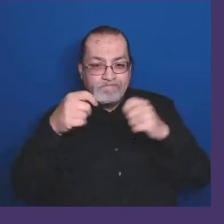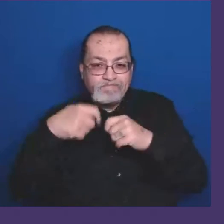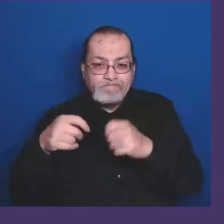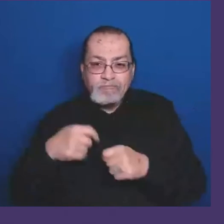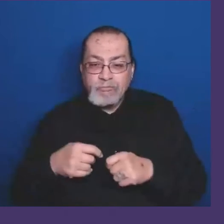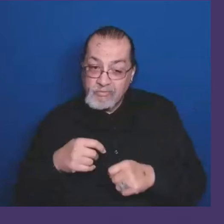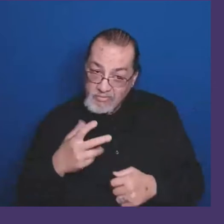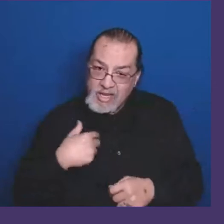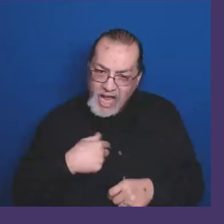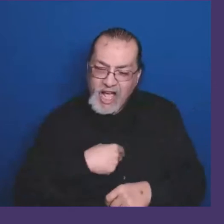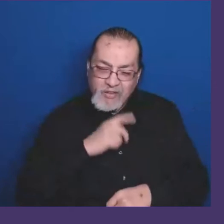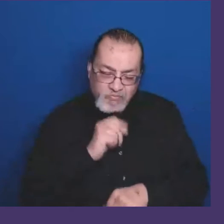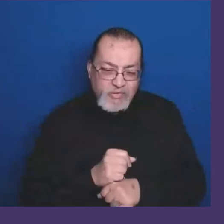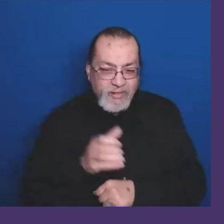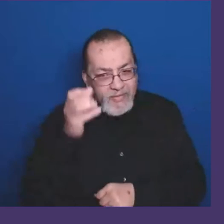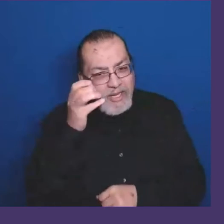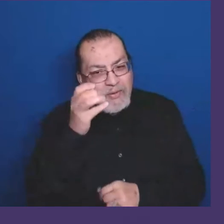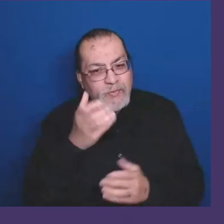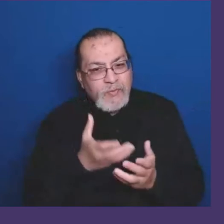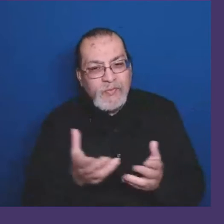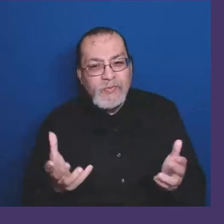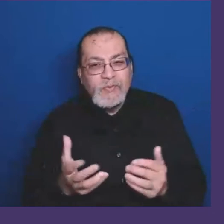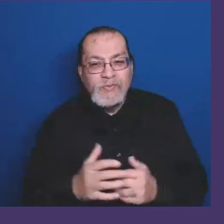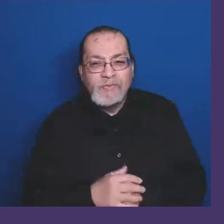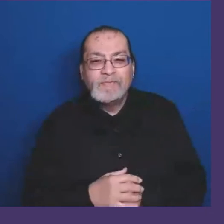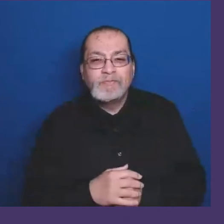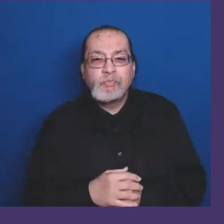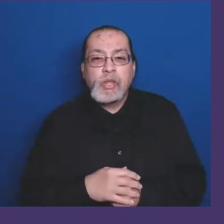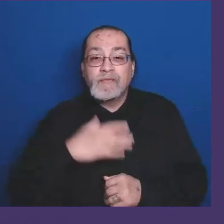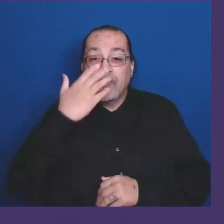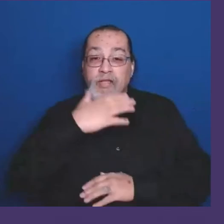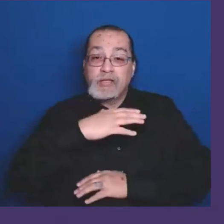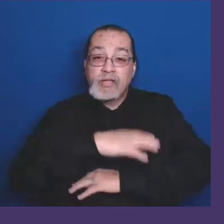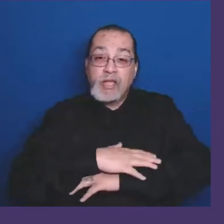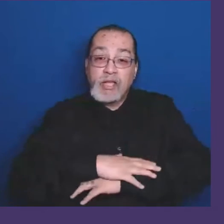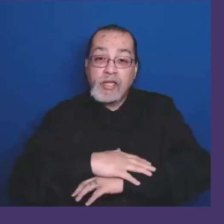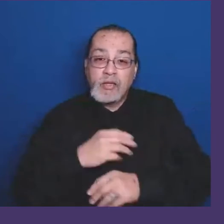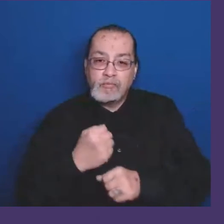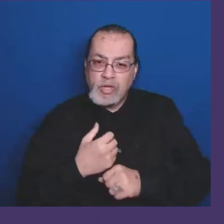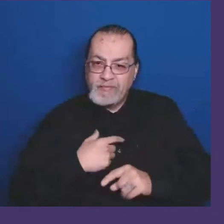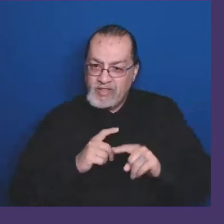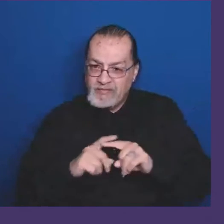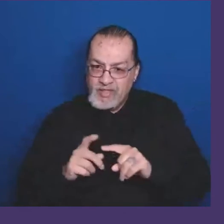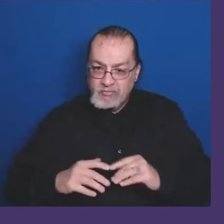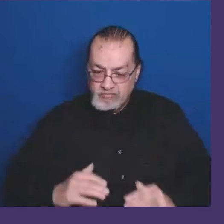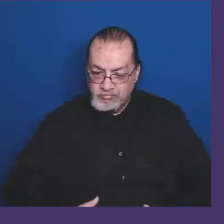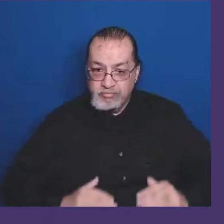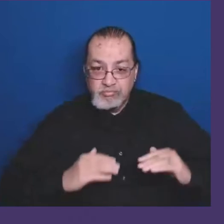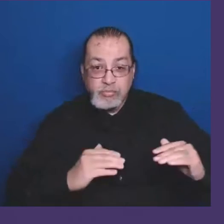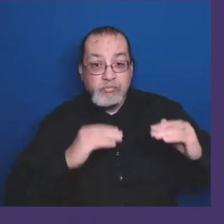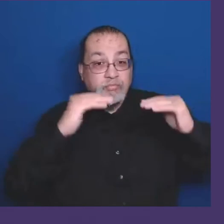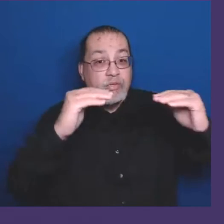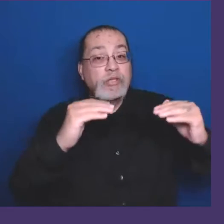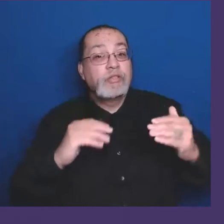an equitable experience for our visitors signing in. We like to say, whether you are 6'6", you're vertically challenged,